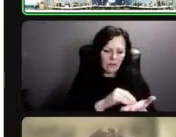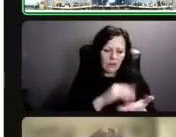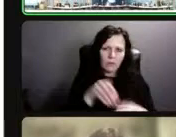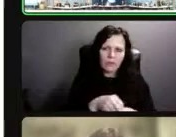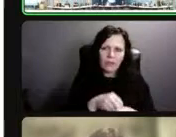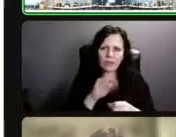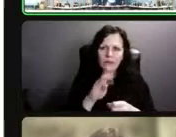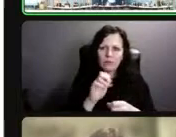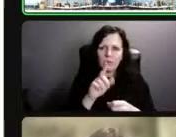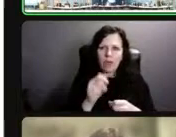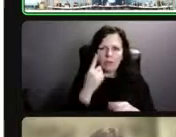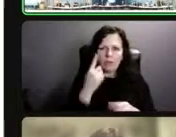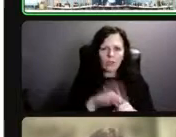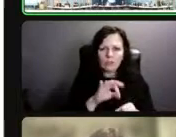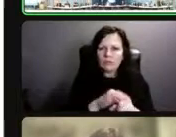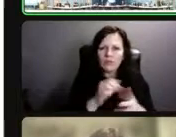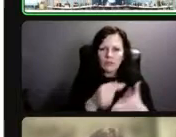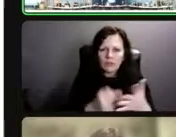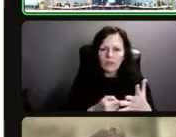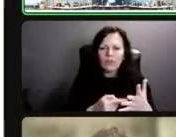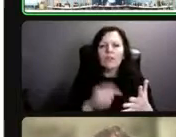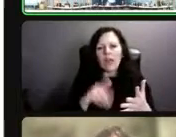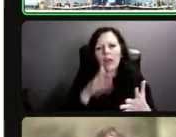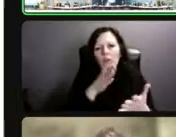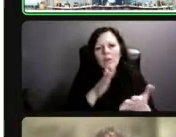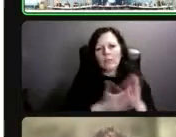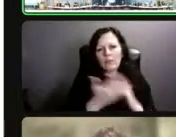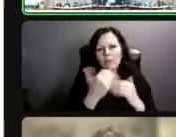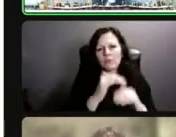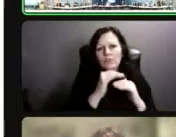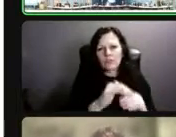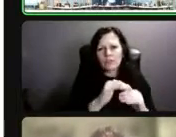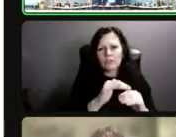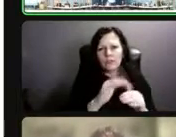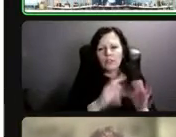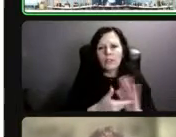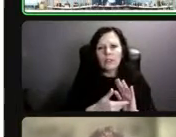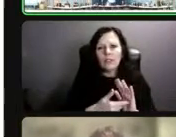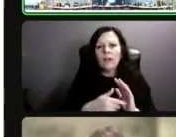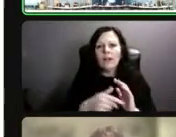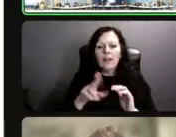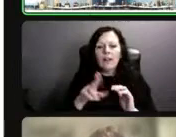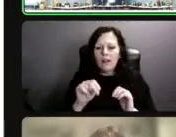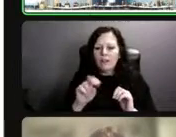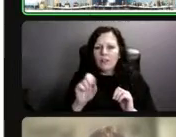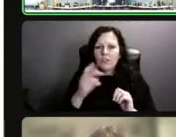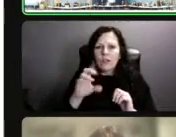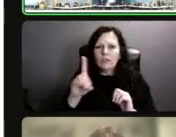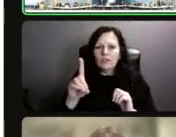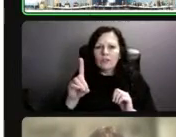SO IN BALTIMORE WHERE WHENEVER